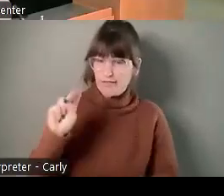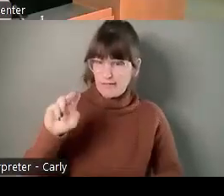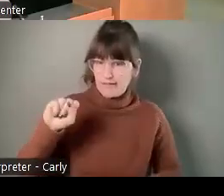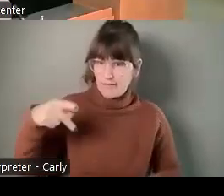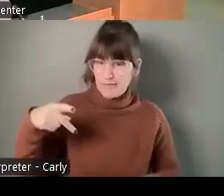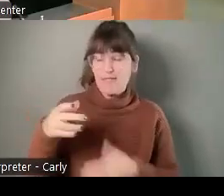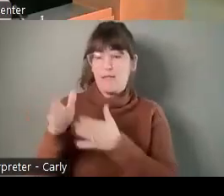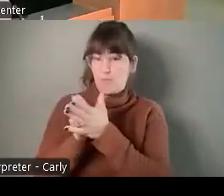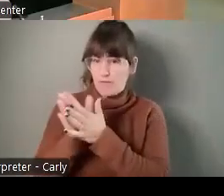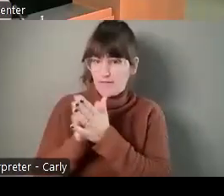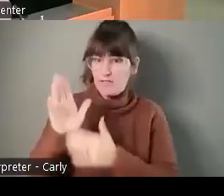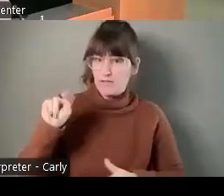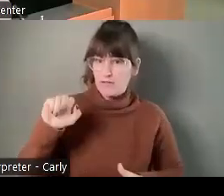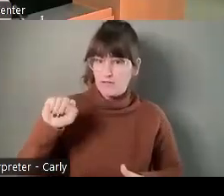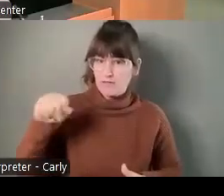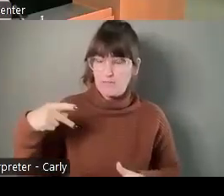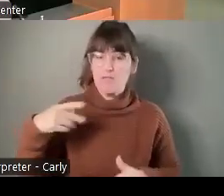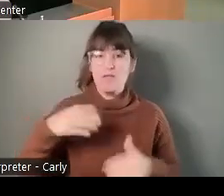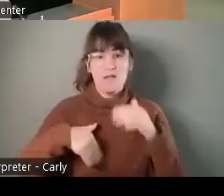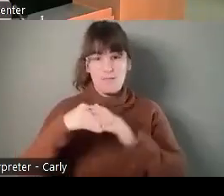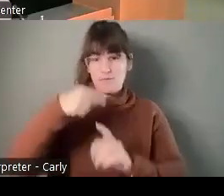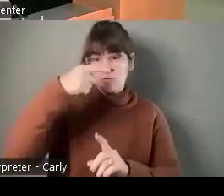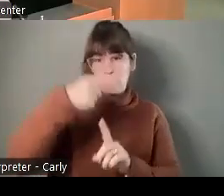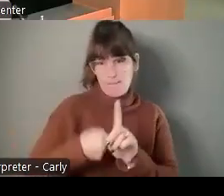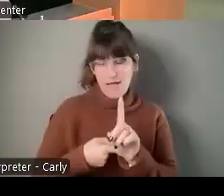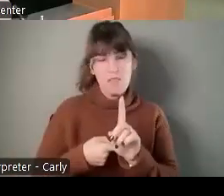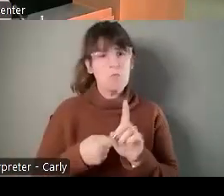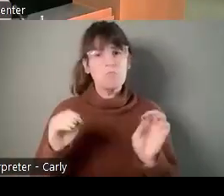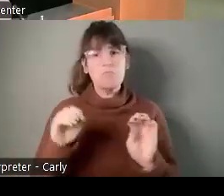one week and up to one month when we surveyed didn't significantly differ. So people were